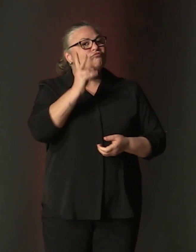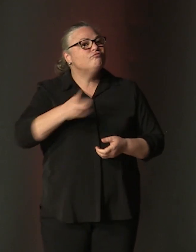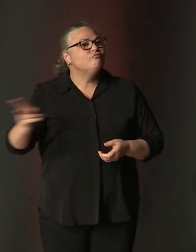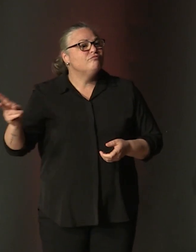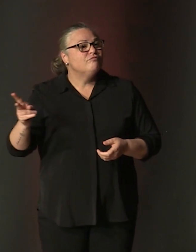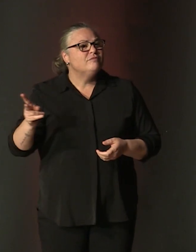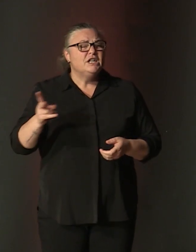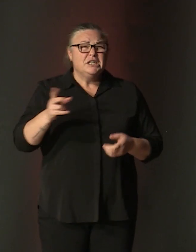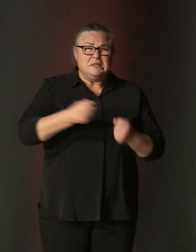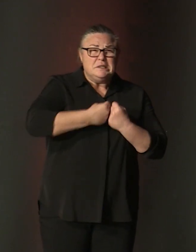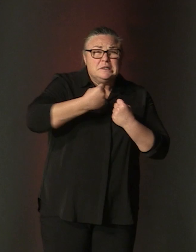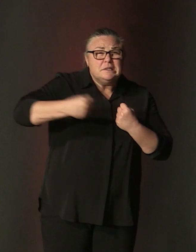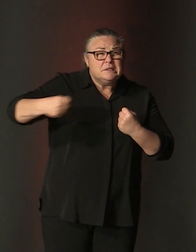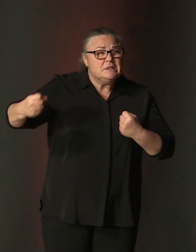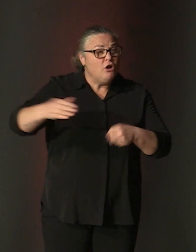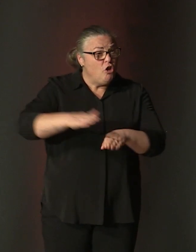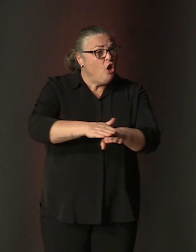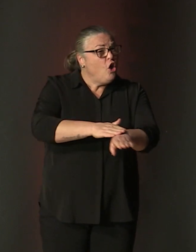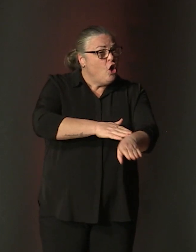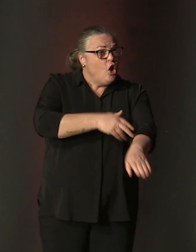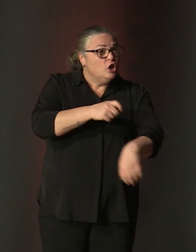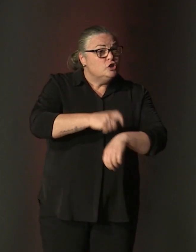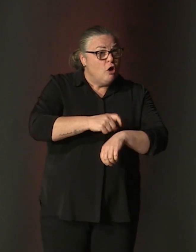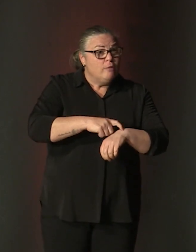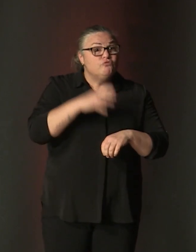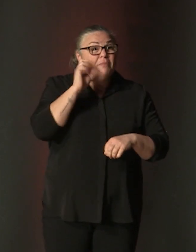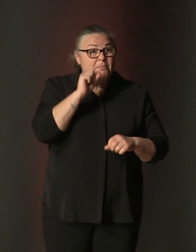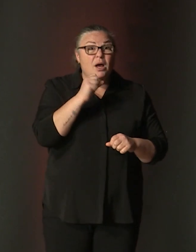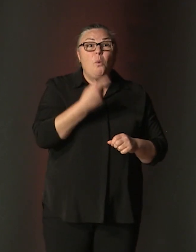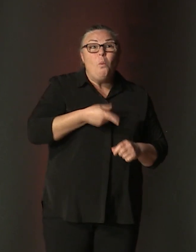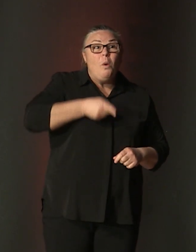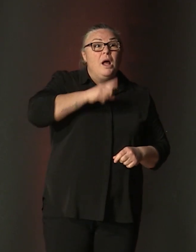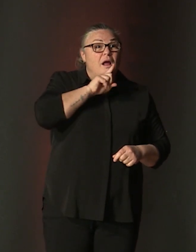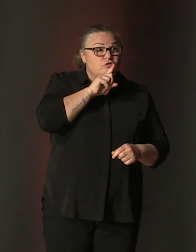And the third step we have to take to get us out of this plastic waste crisis